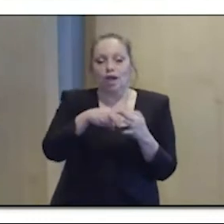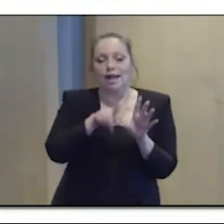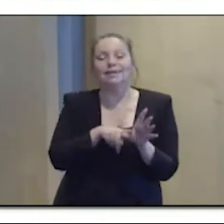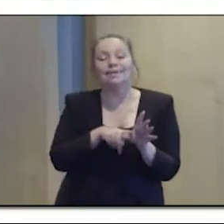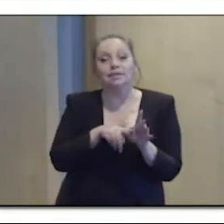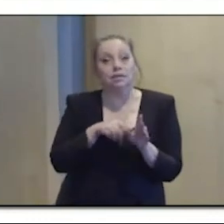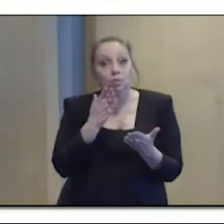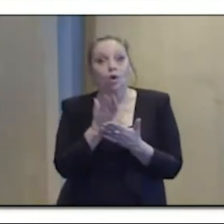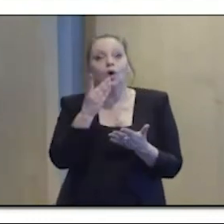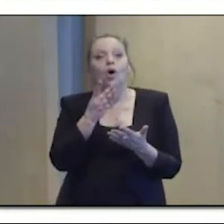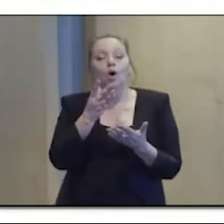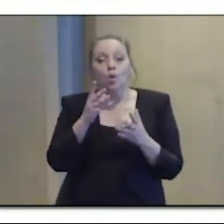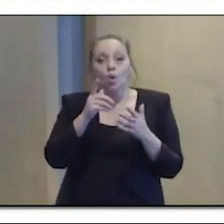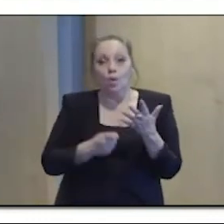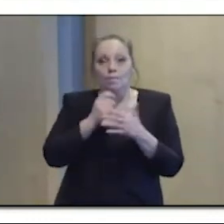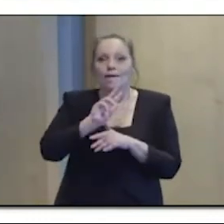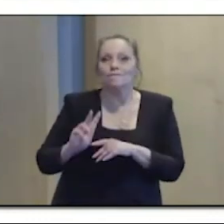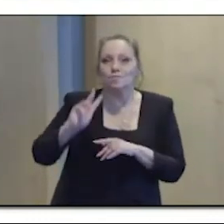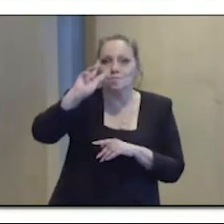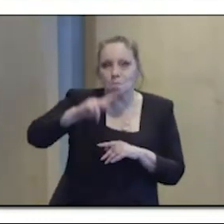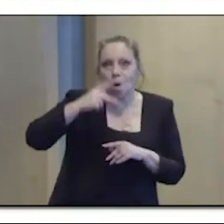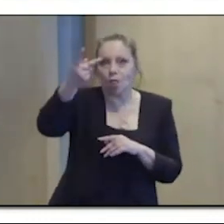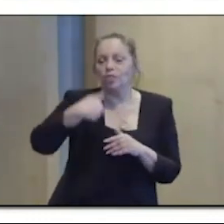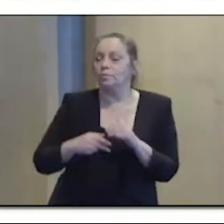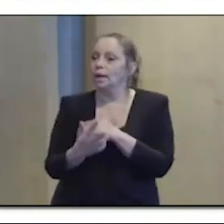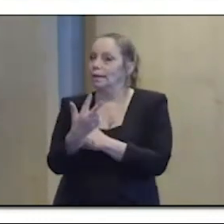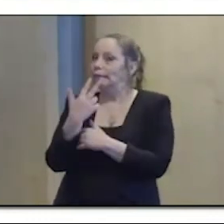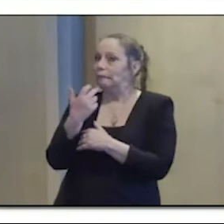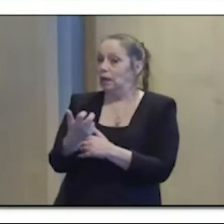and upload for data but in the electricity sense you would only pay in one direction,